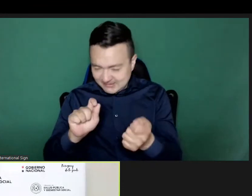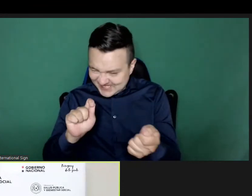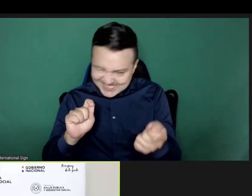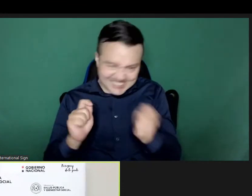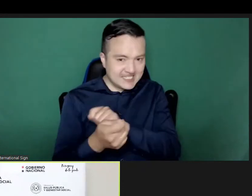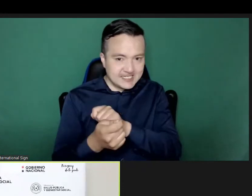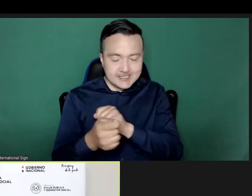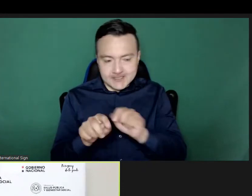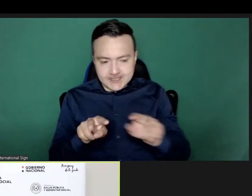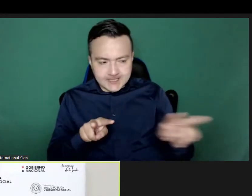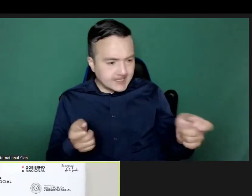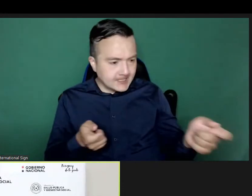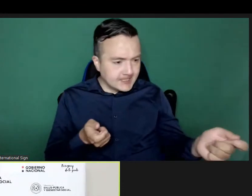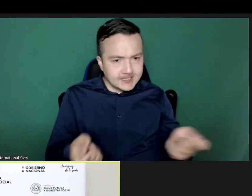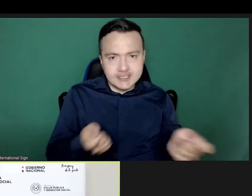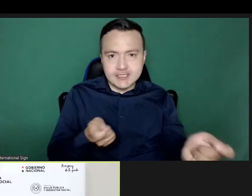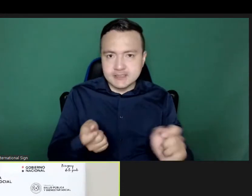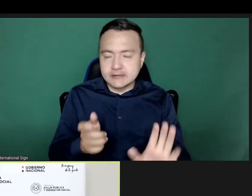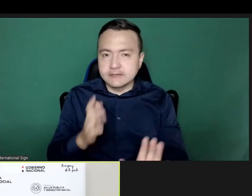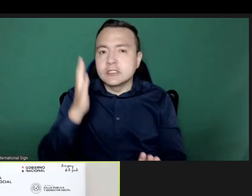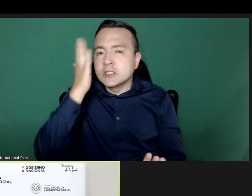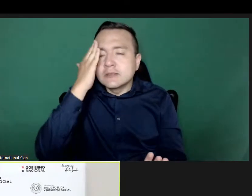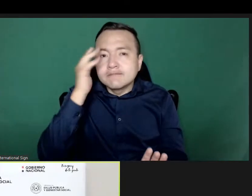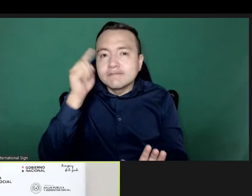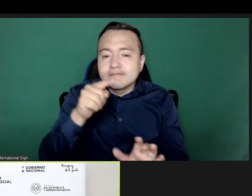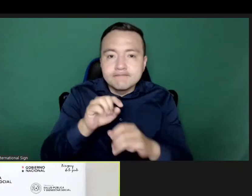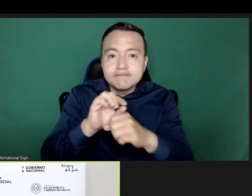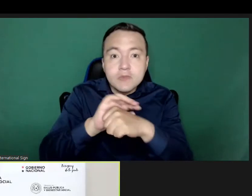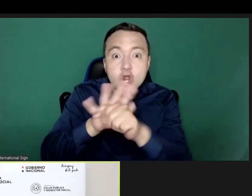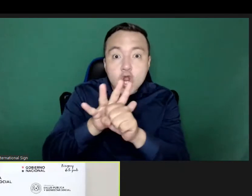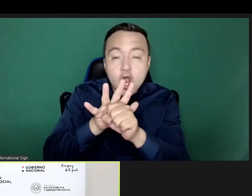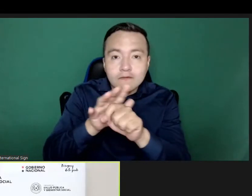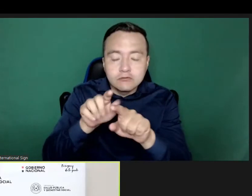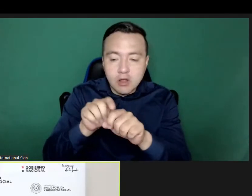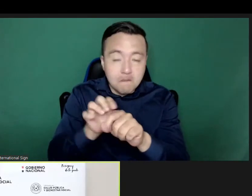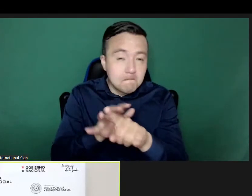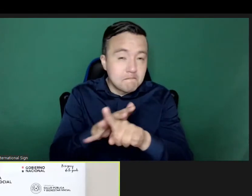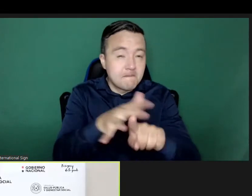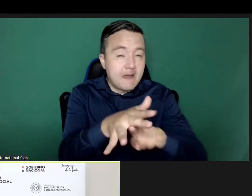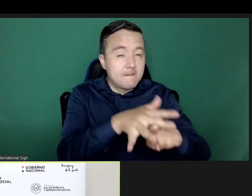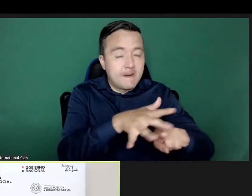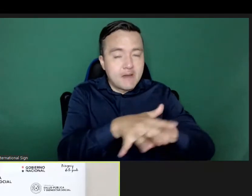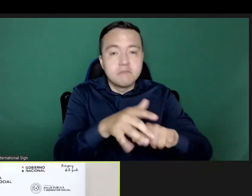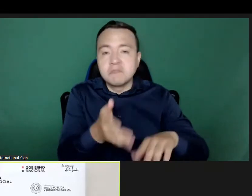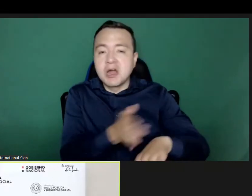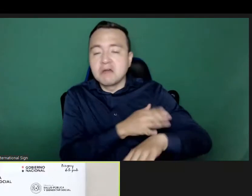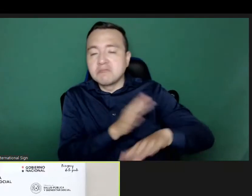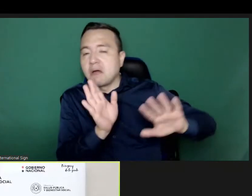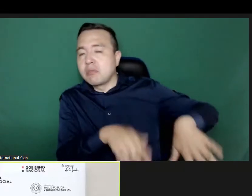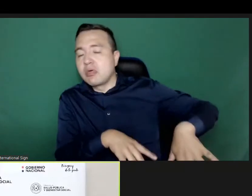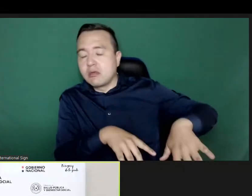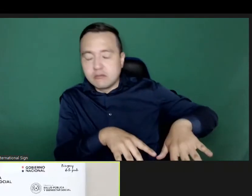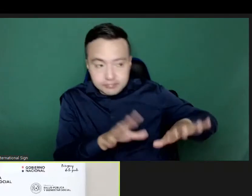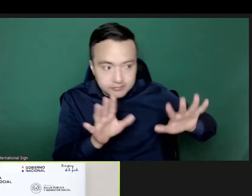But I think that the pandemic has really led us to focus on chronic disease.